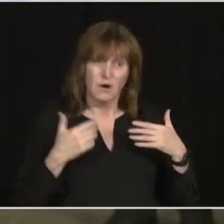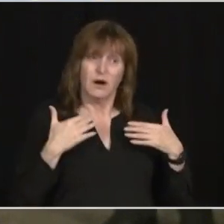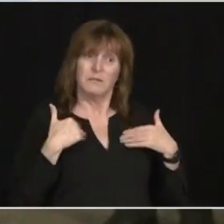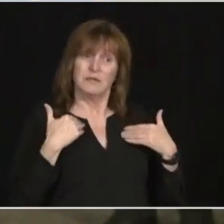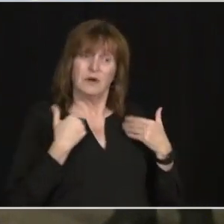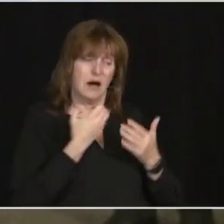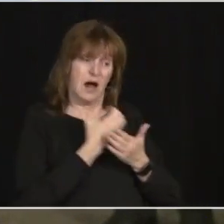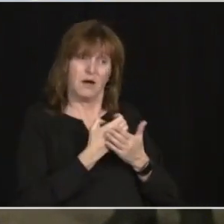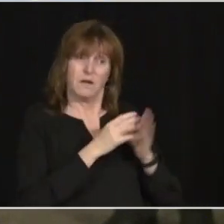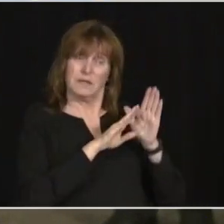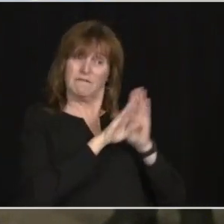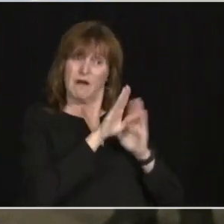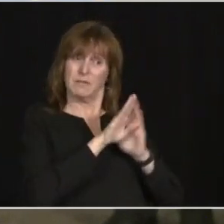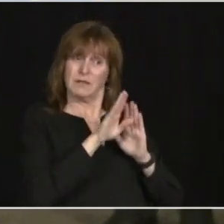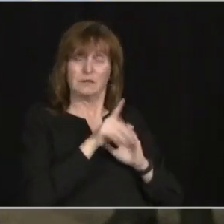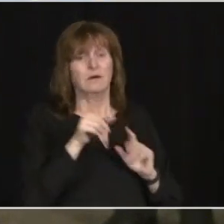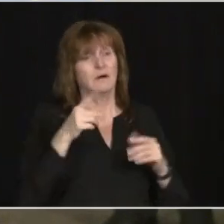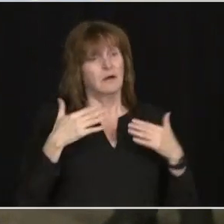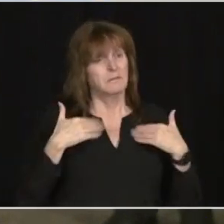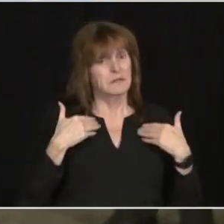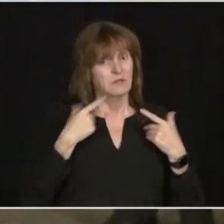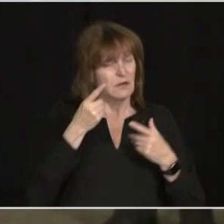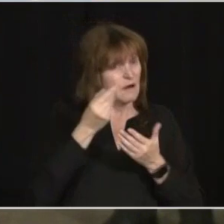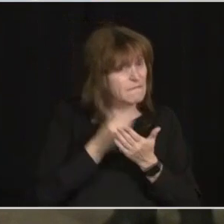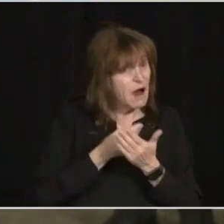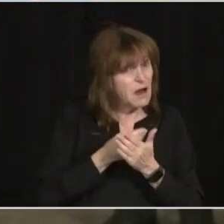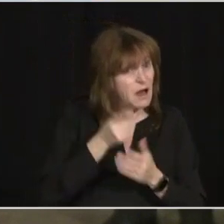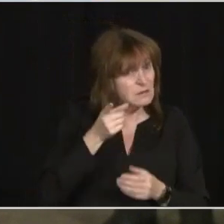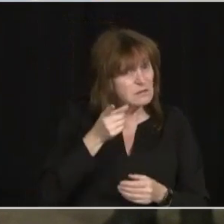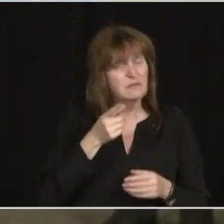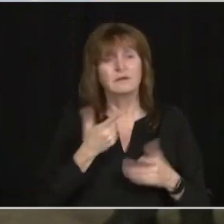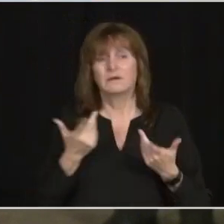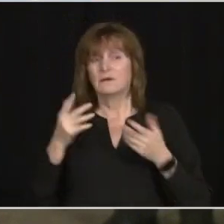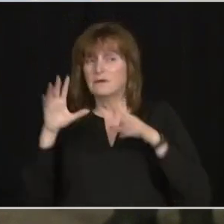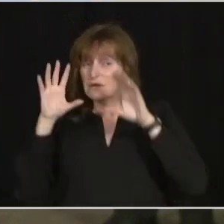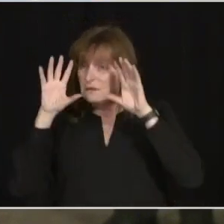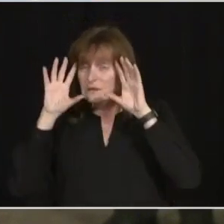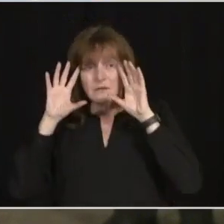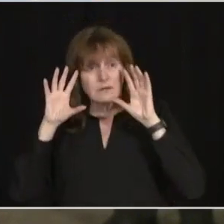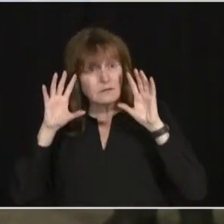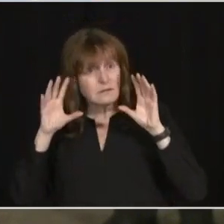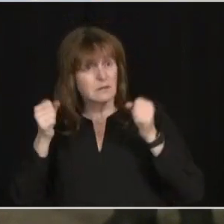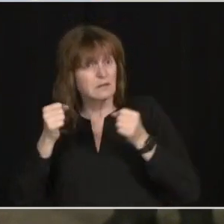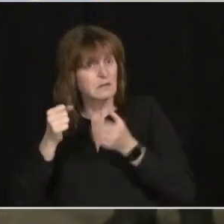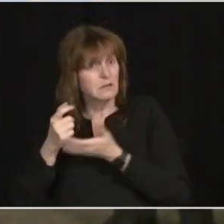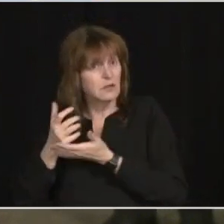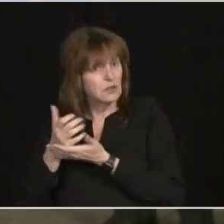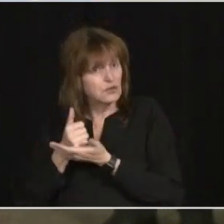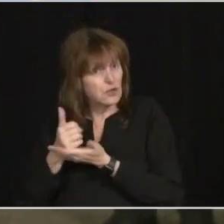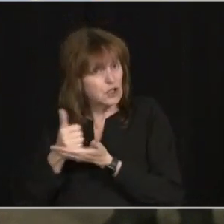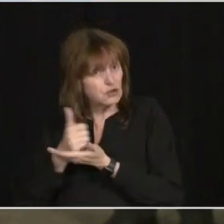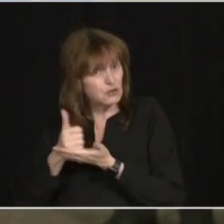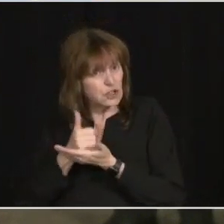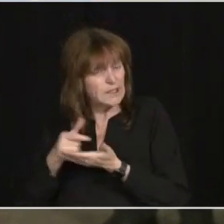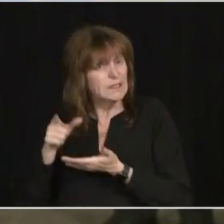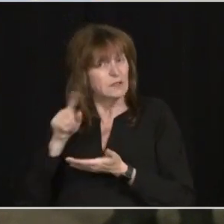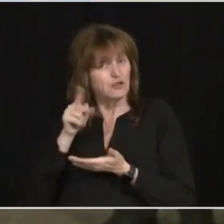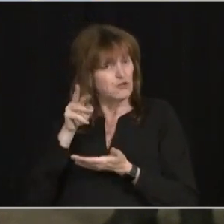Development, Vic Fedeli, along with our Finance Minister, Rod Phillips, president of treasury, Peter Bethlenfalvy, and the whole team that we're working on